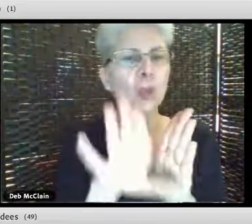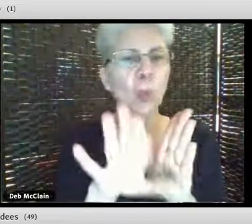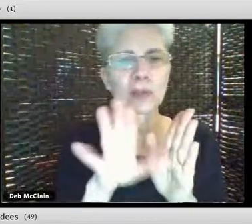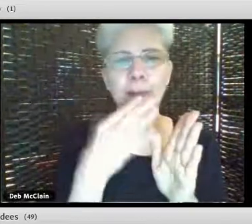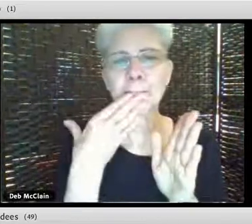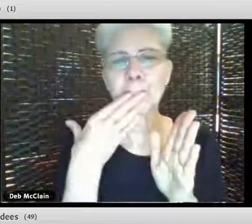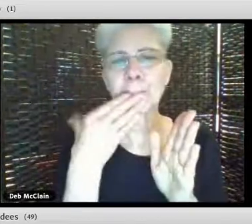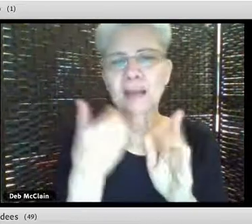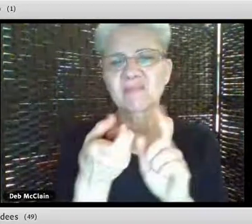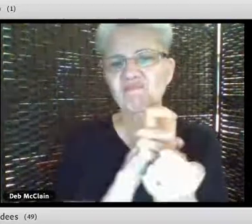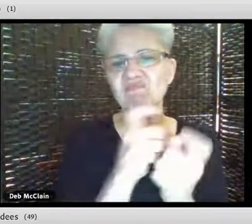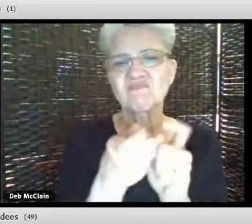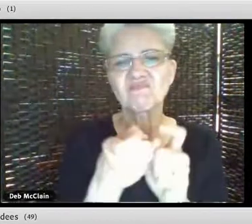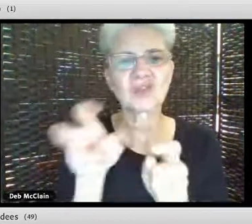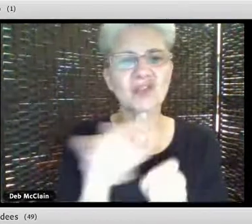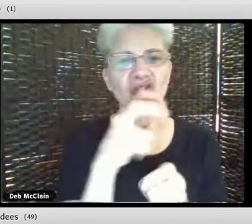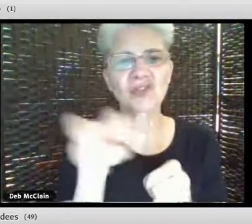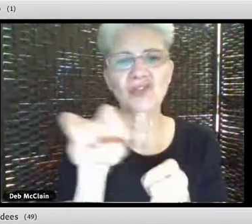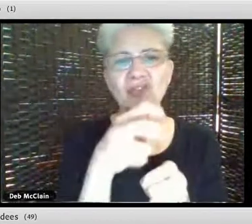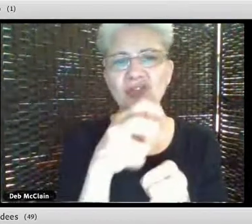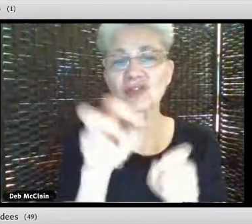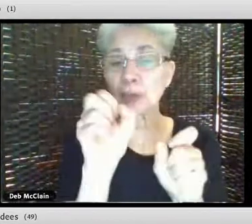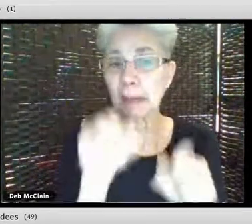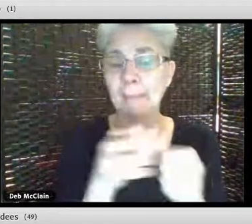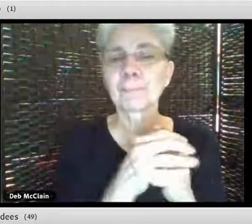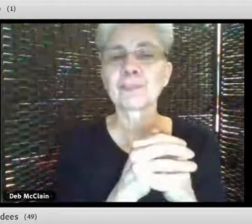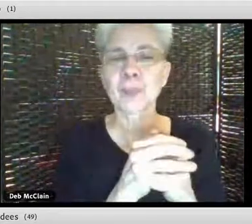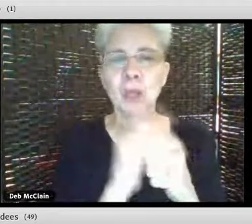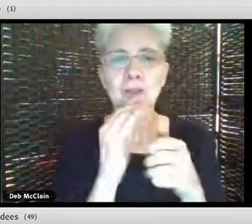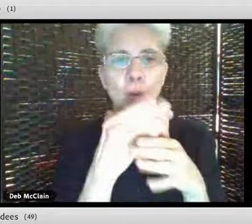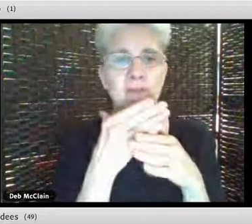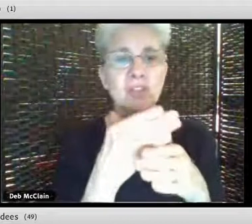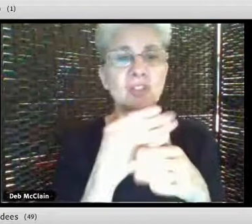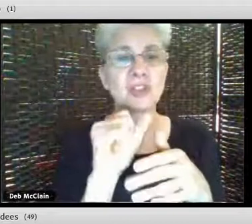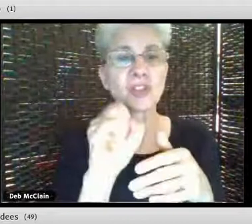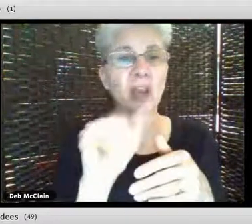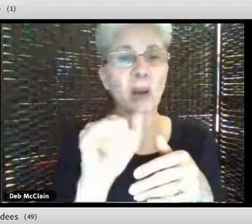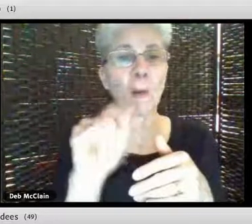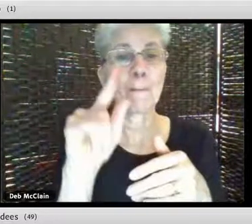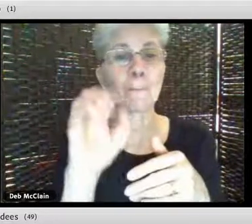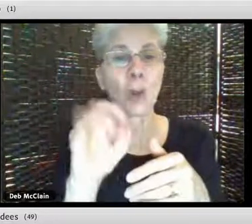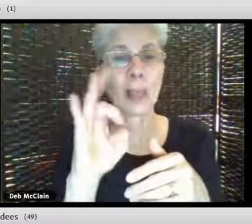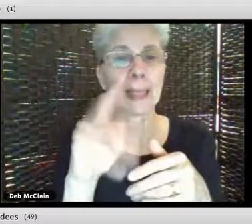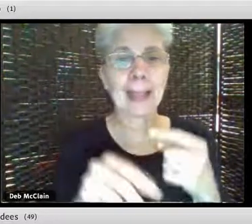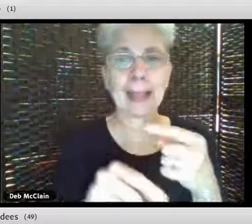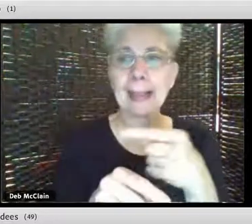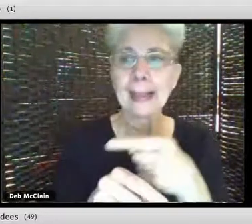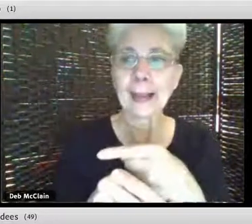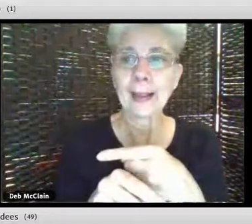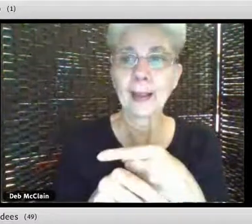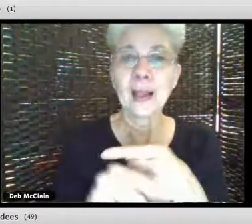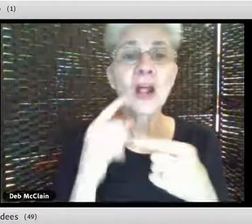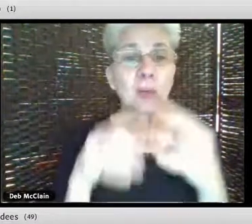It's interchangeable. So you can get a shareable link. So these are things -- You can add it to My Drive